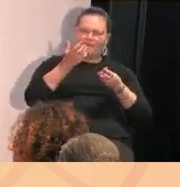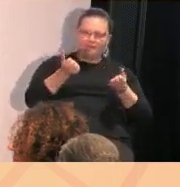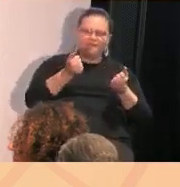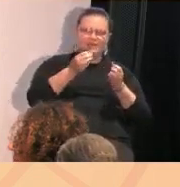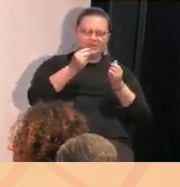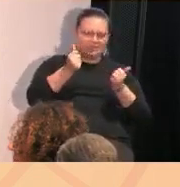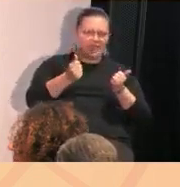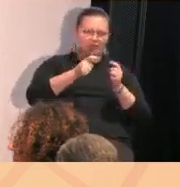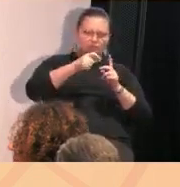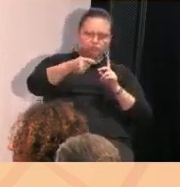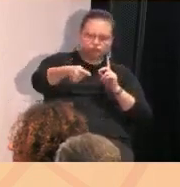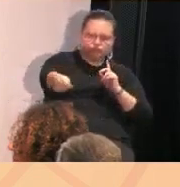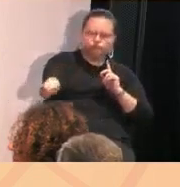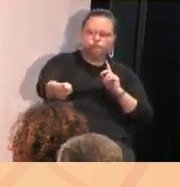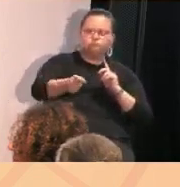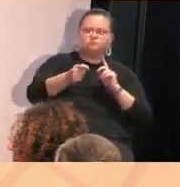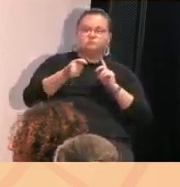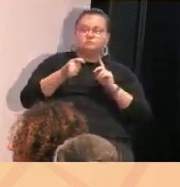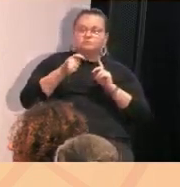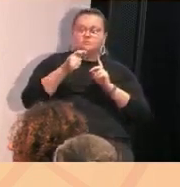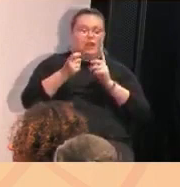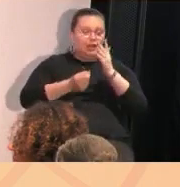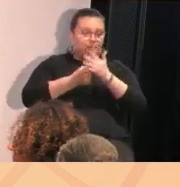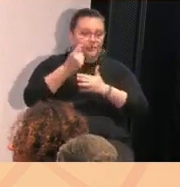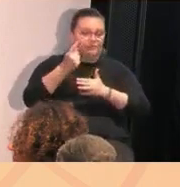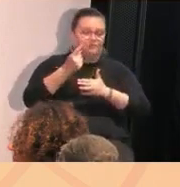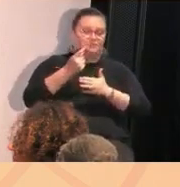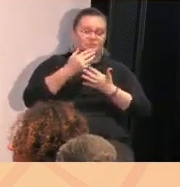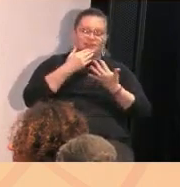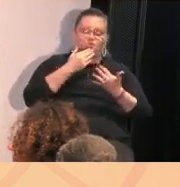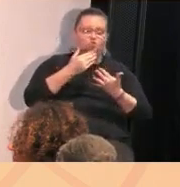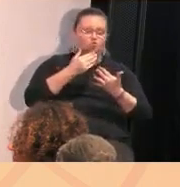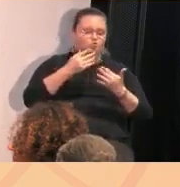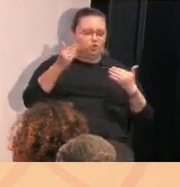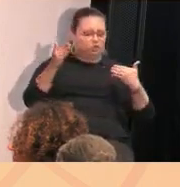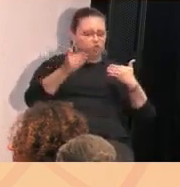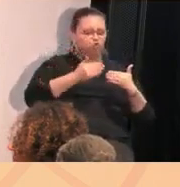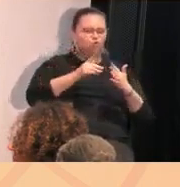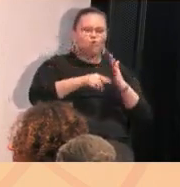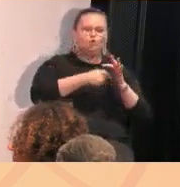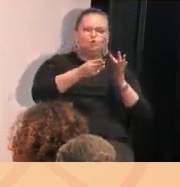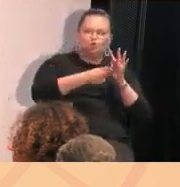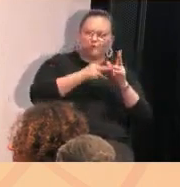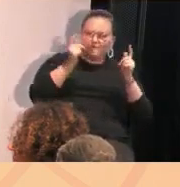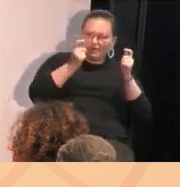Trudy Brinkmann, approached me. So it's interesting that something that I was hoping would